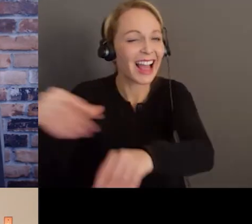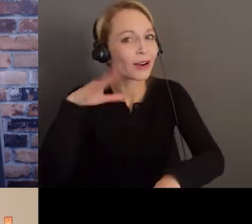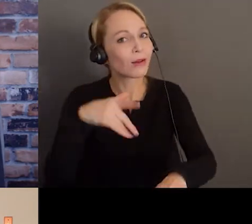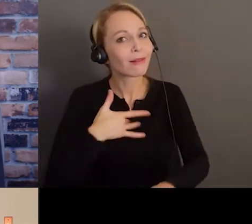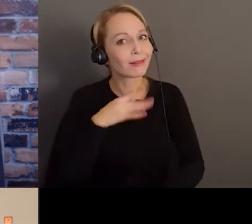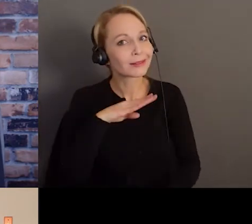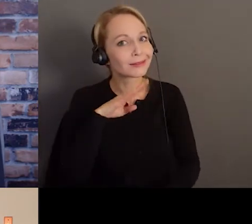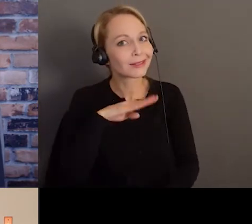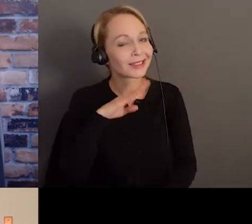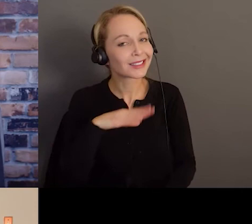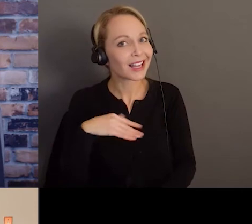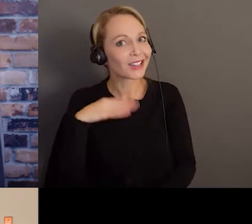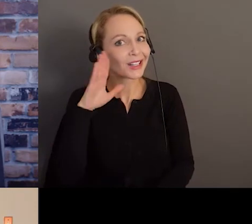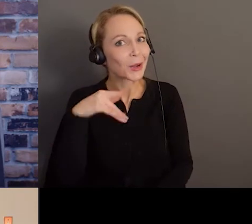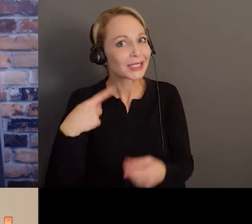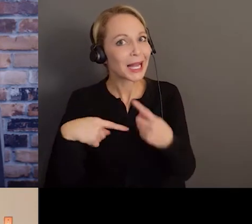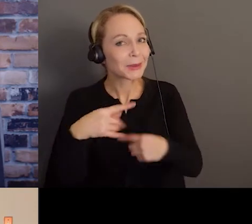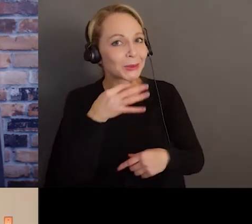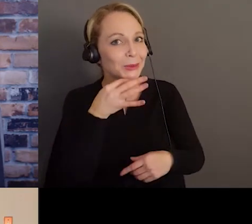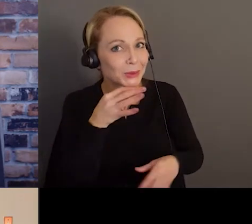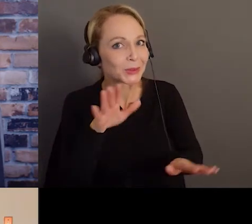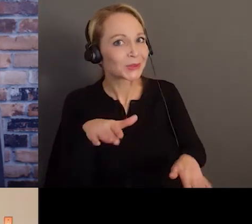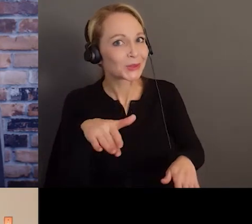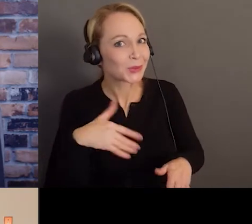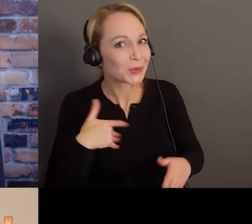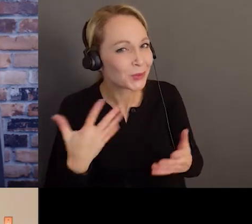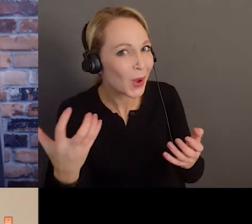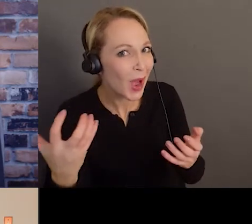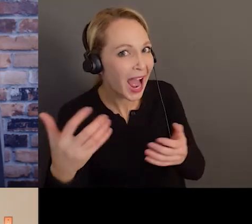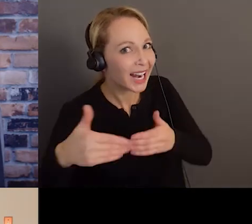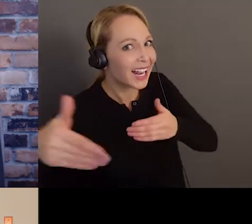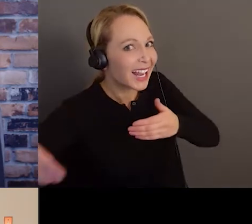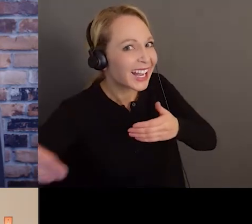AND WE KNOW IT'S COMING AND WE KNOW THAT YOUR QUESTIONS